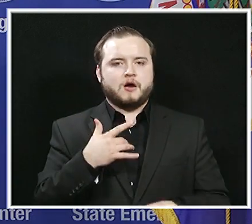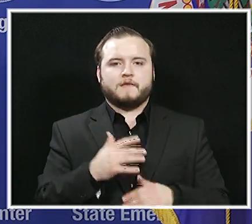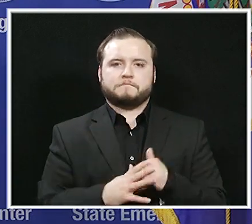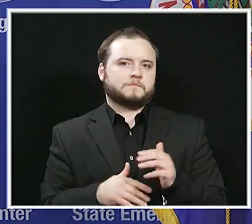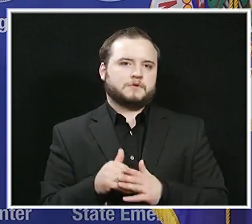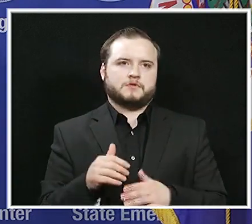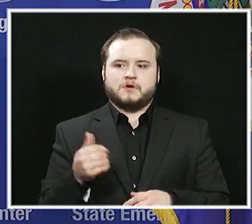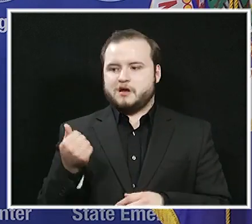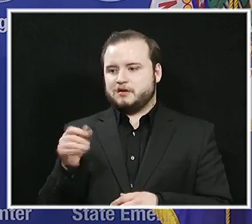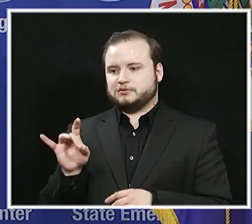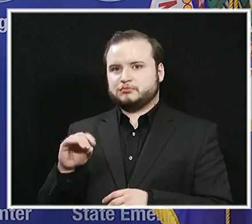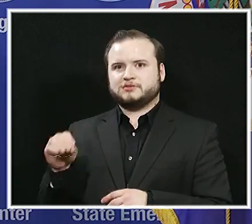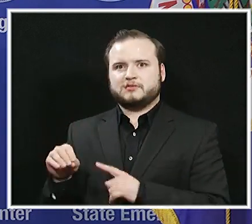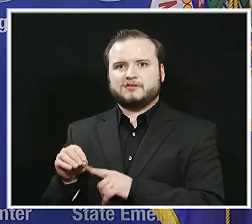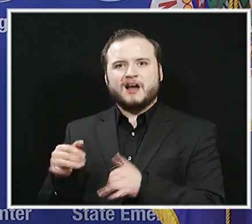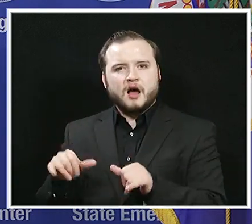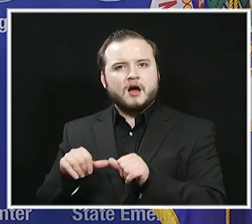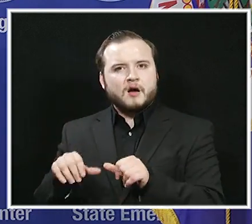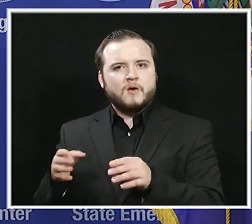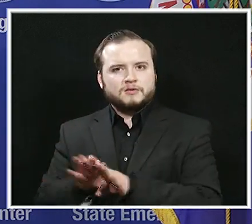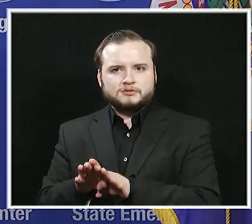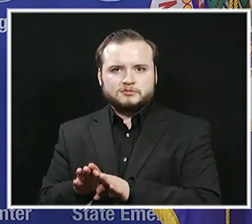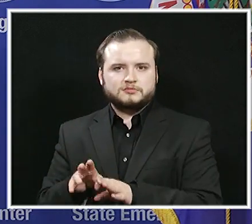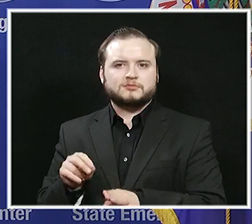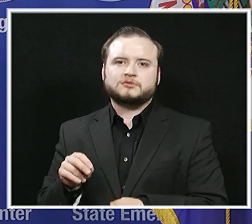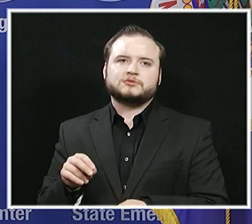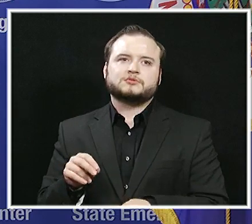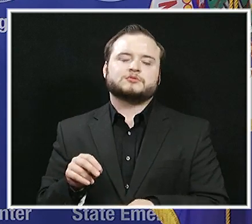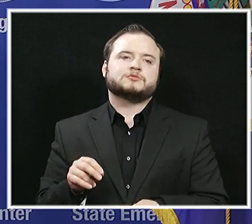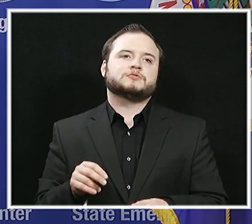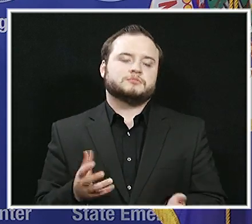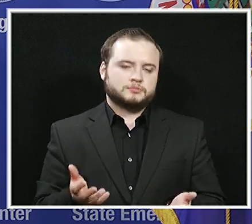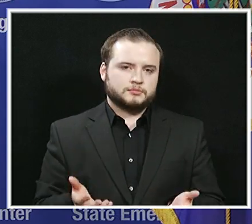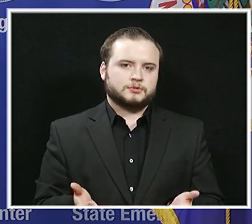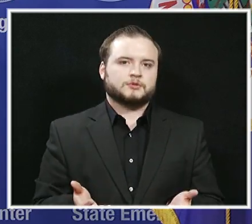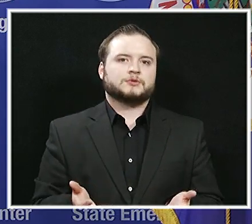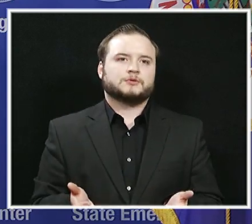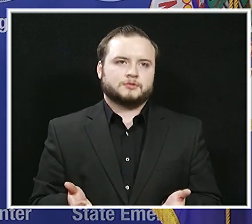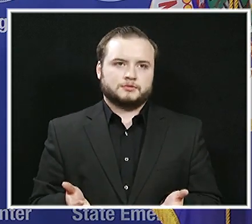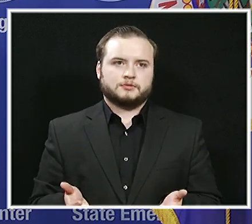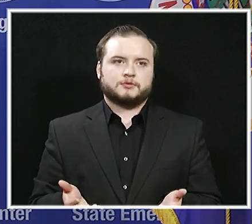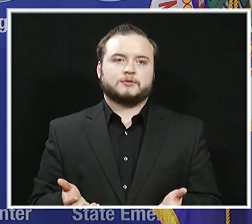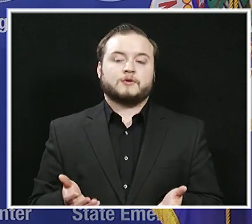possibly can, we've got about 82% of our businesses open, I want to say this, that is little comfort to the